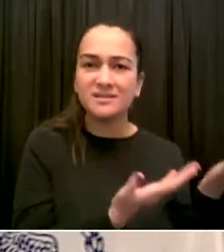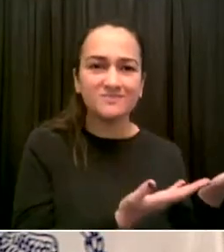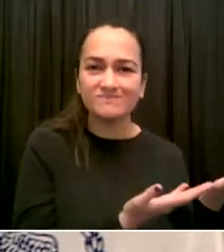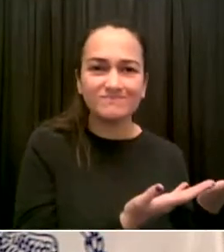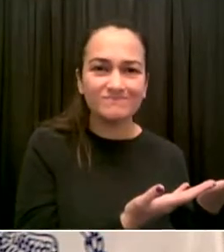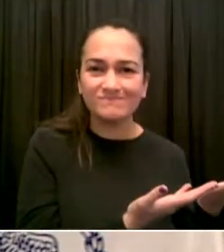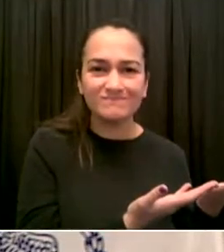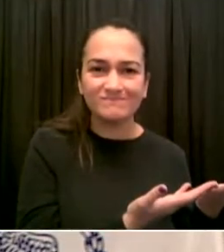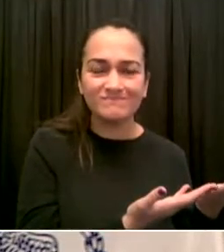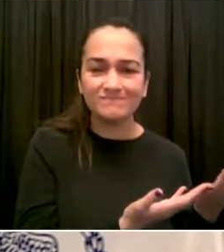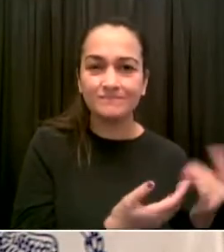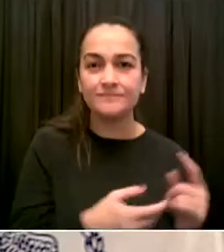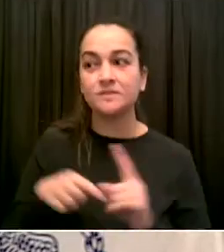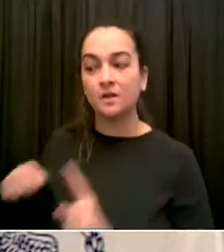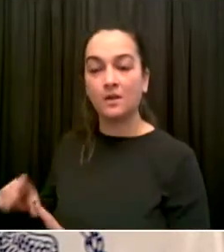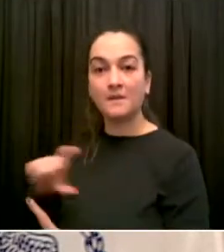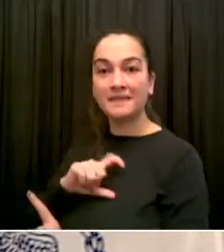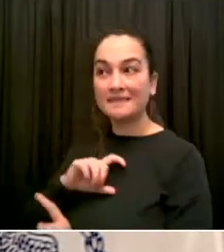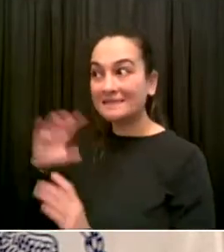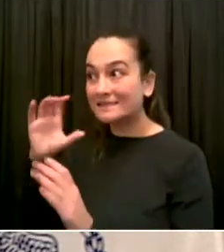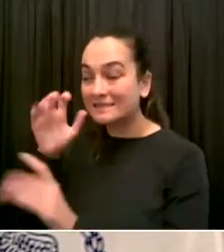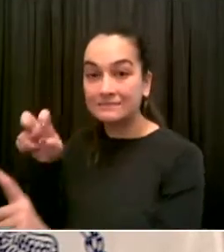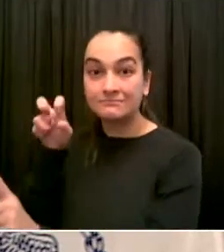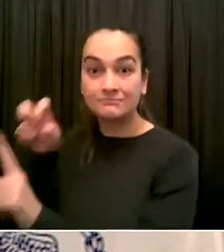PERCEPTIVE AND COMMUNICATIVE,